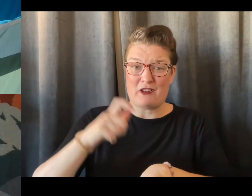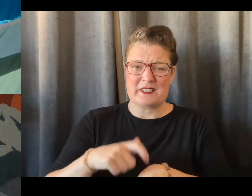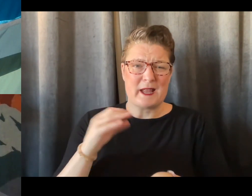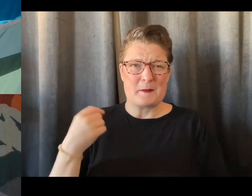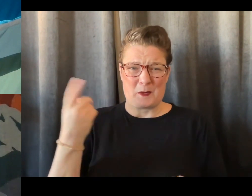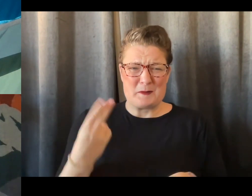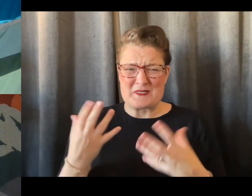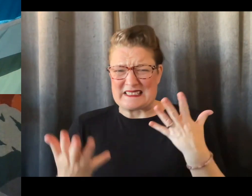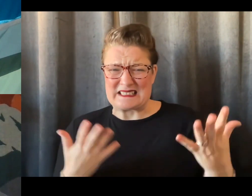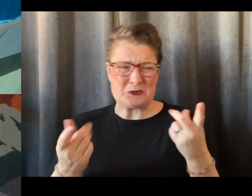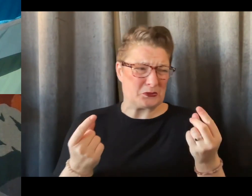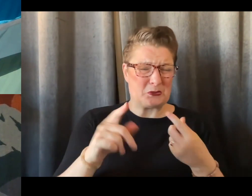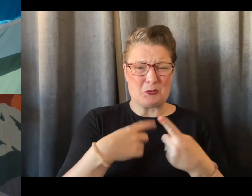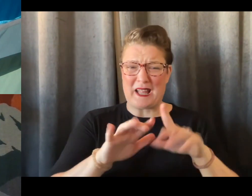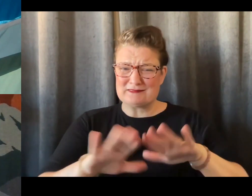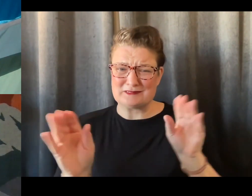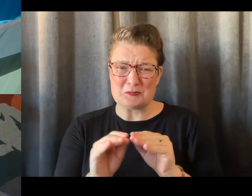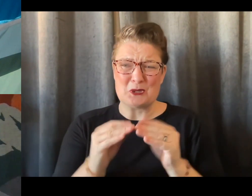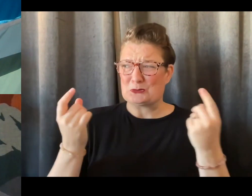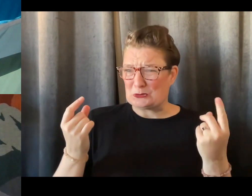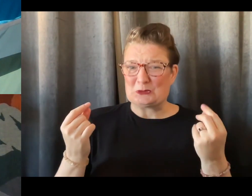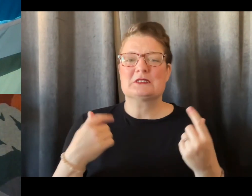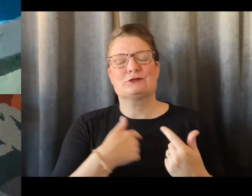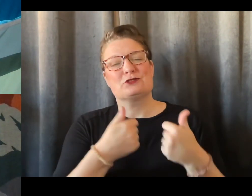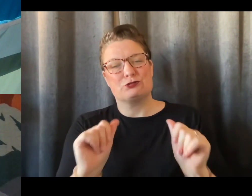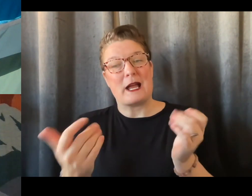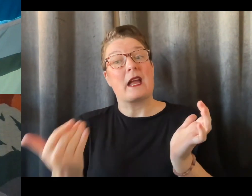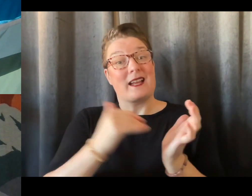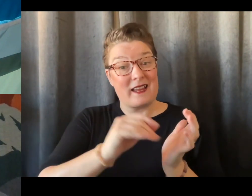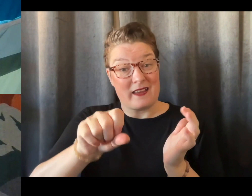So we were like, let's just try and do a simpler version, and then the teachings